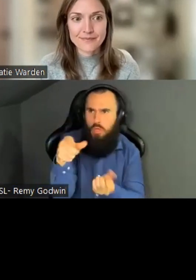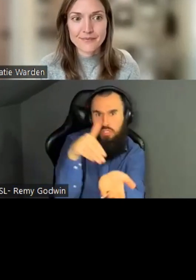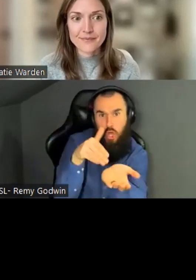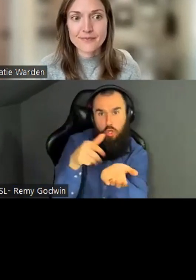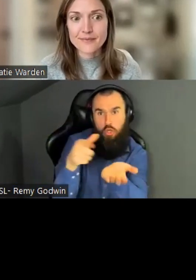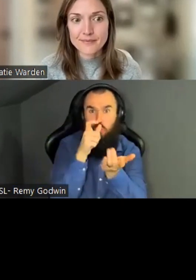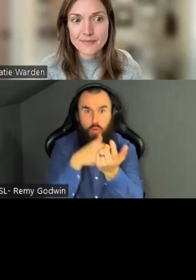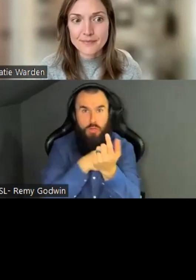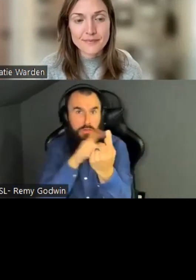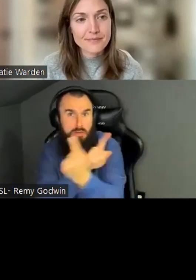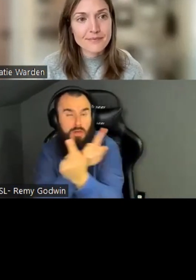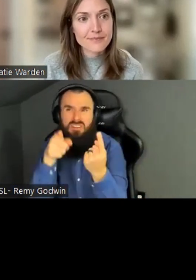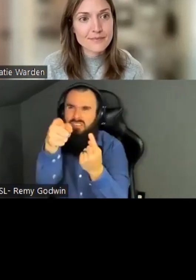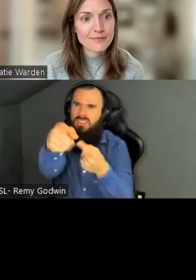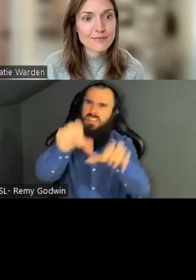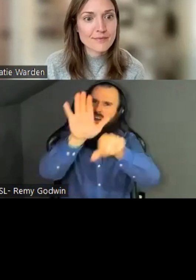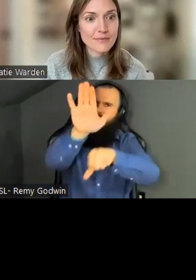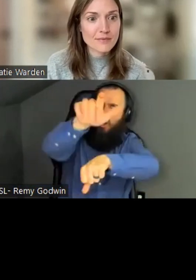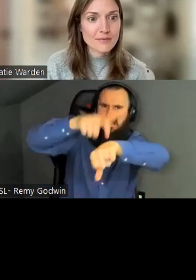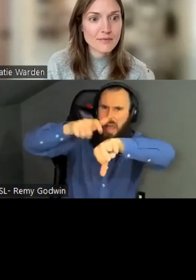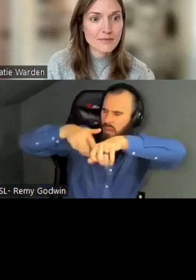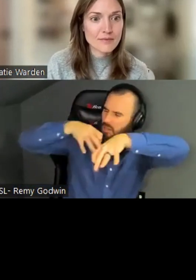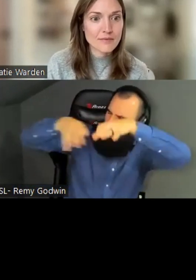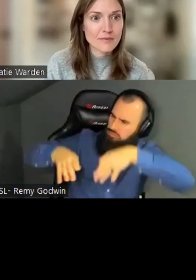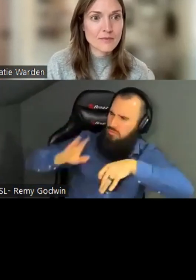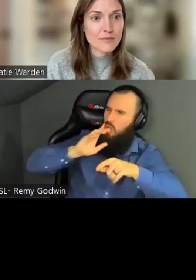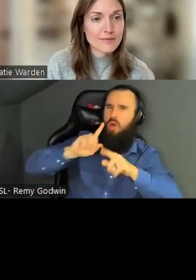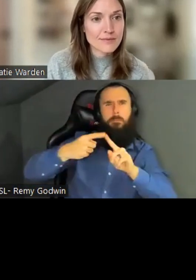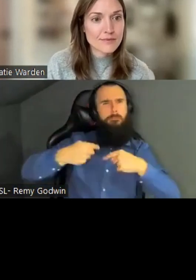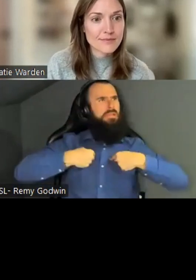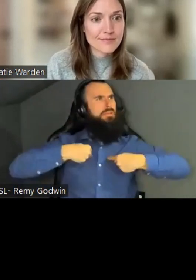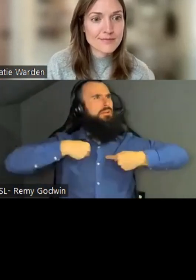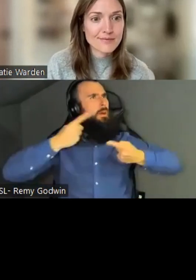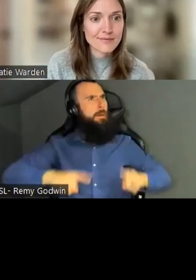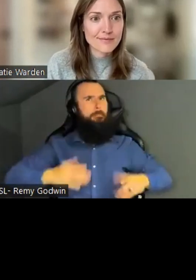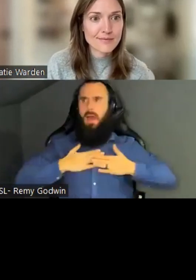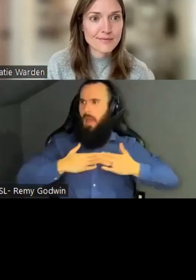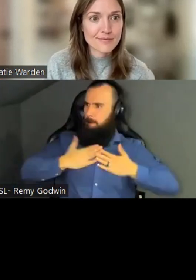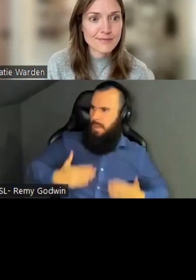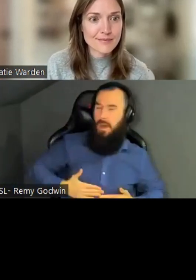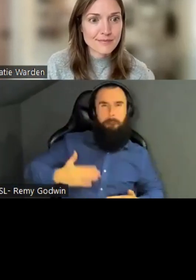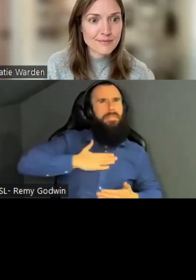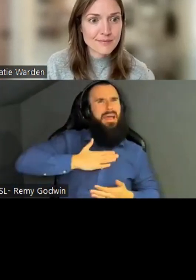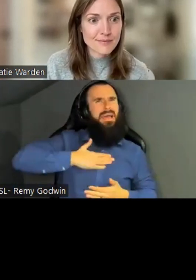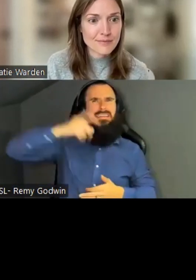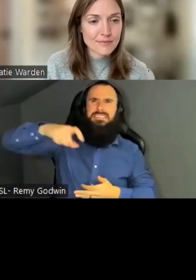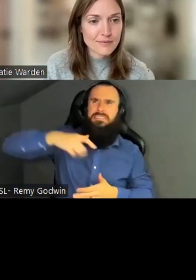to talk to me about what's going on with my body. What kind of treatments do I need, what kind of medicine do I need?